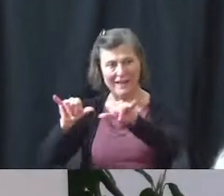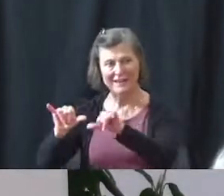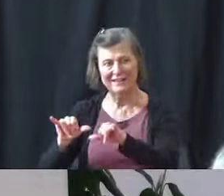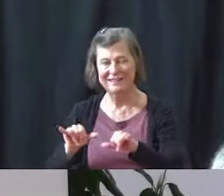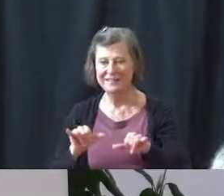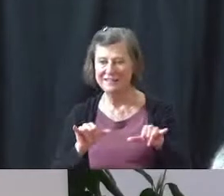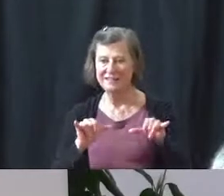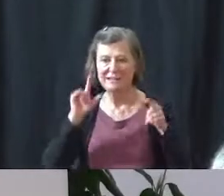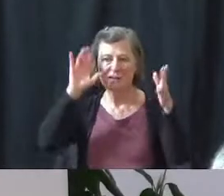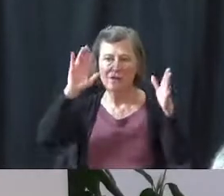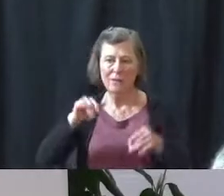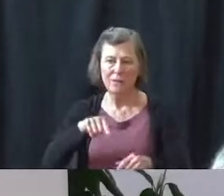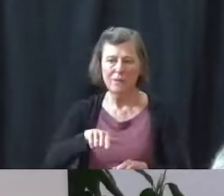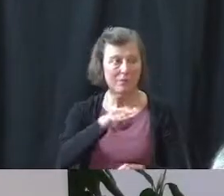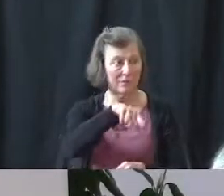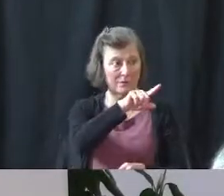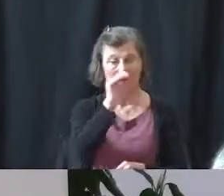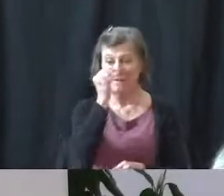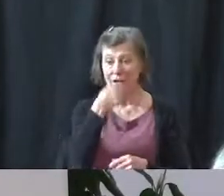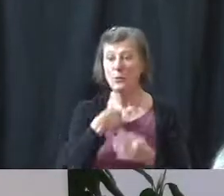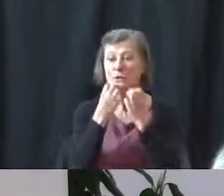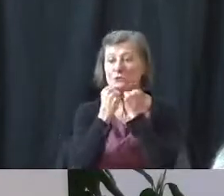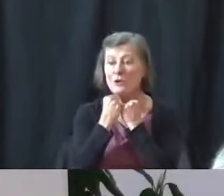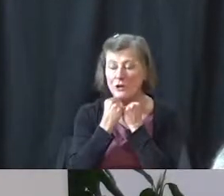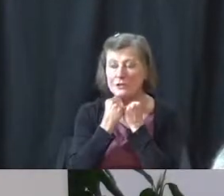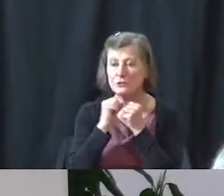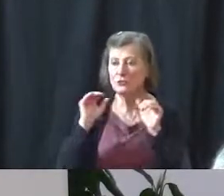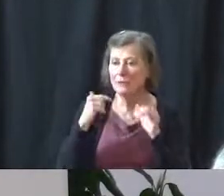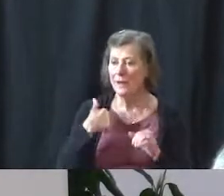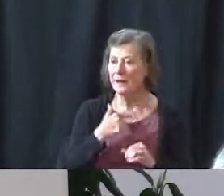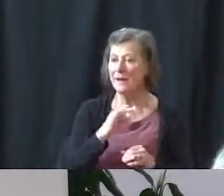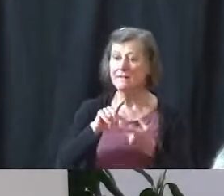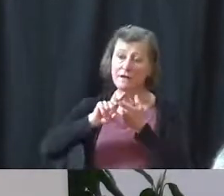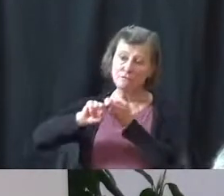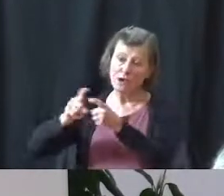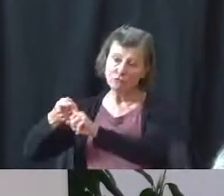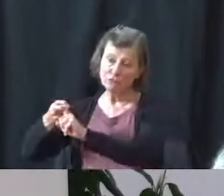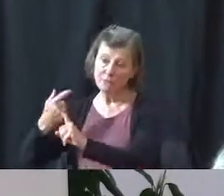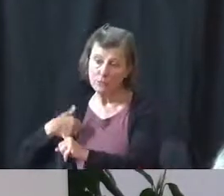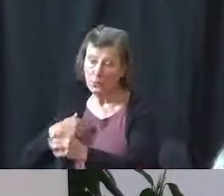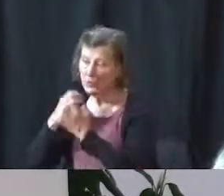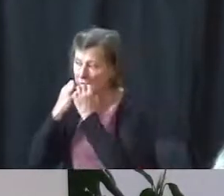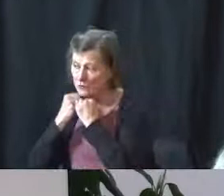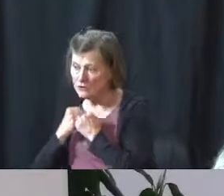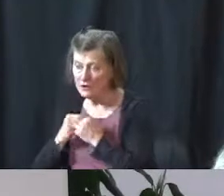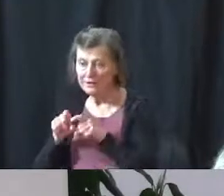May these flowers we cherish, remind us of the friendship we cherish, as one of the most